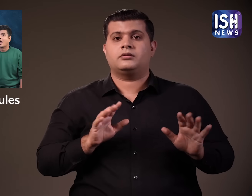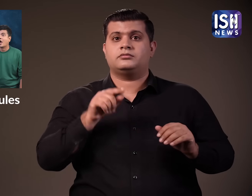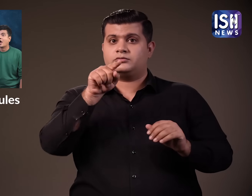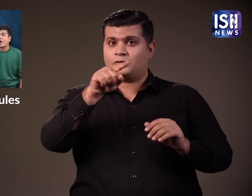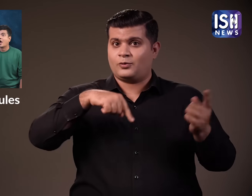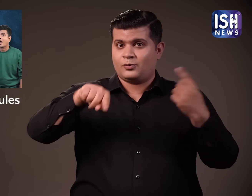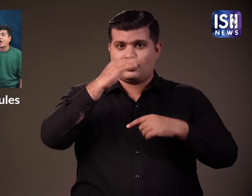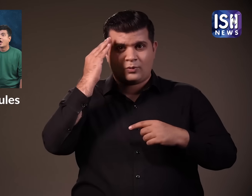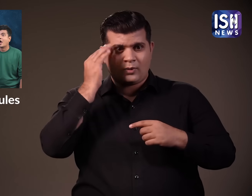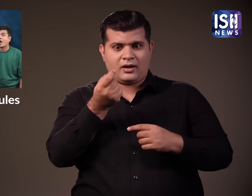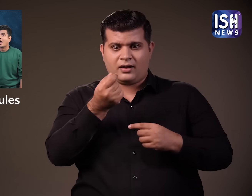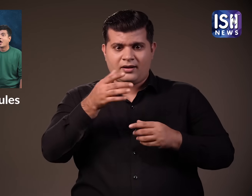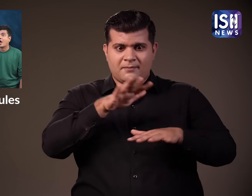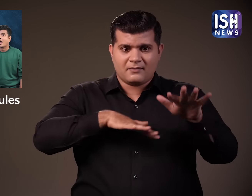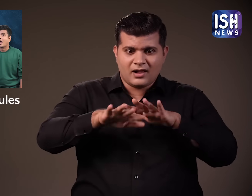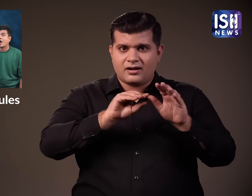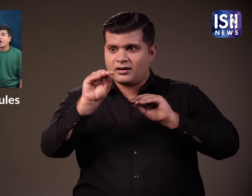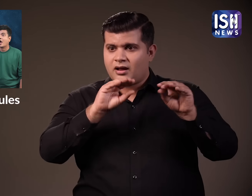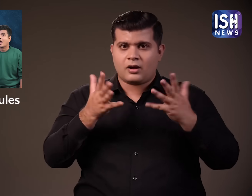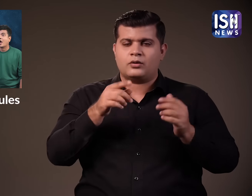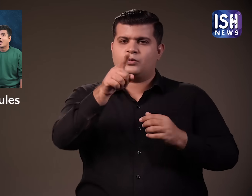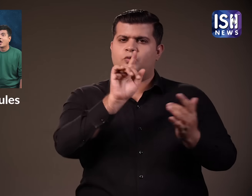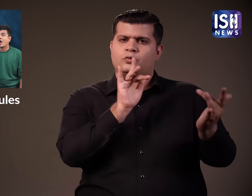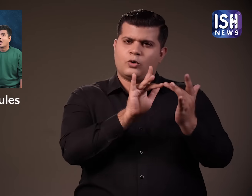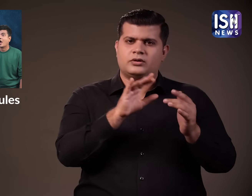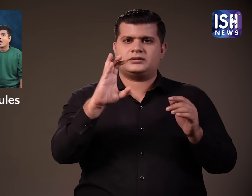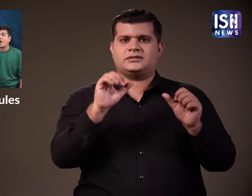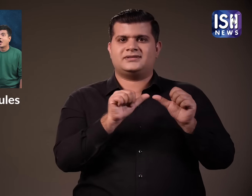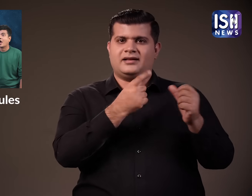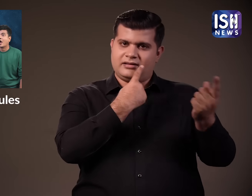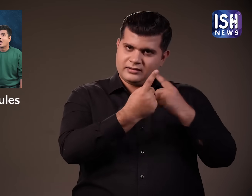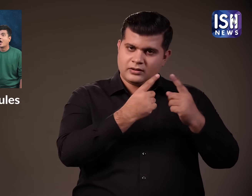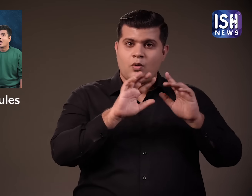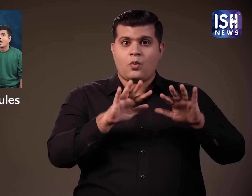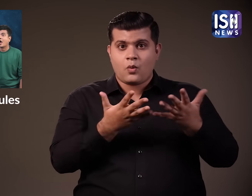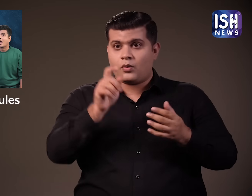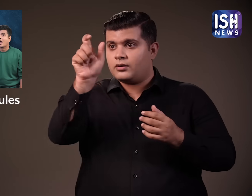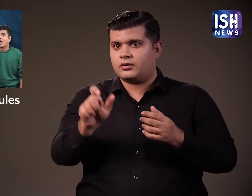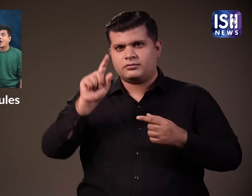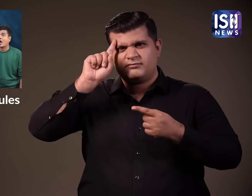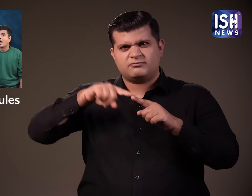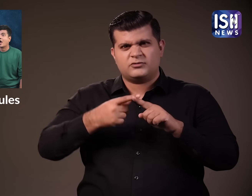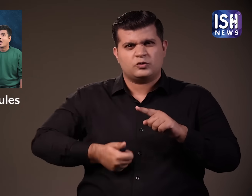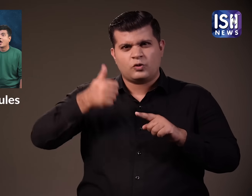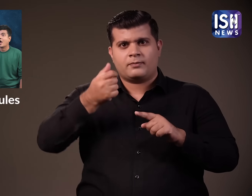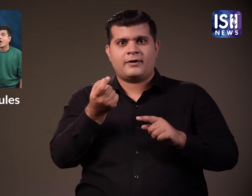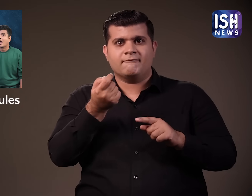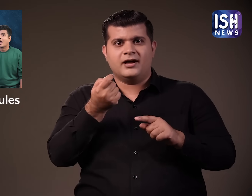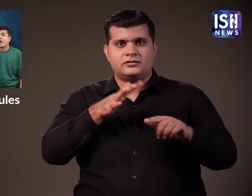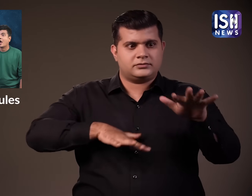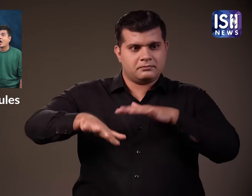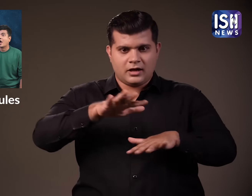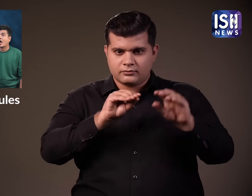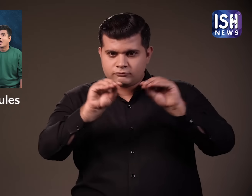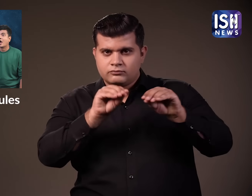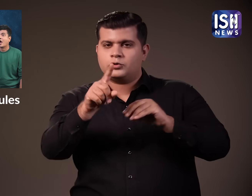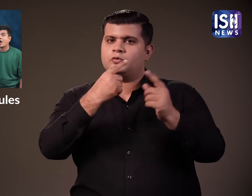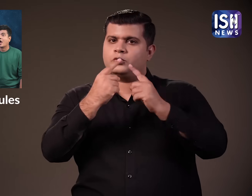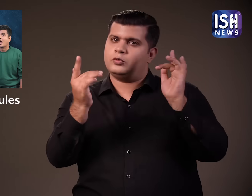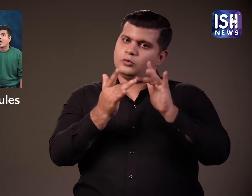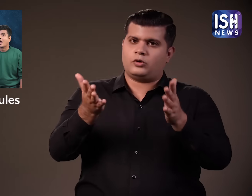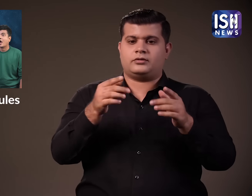If you are struggling in making a budget, talk with your CA or a financial expert.